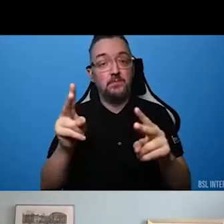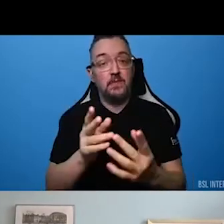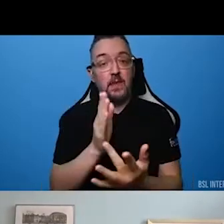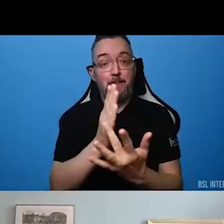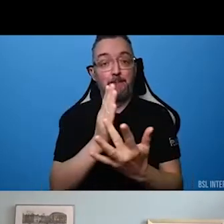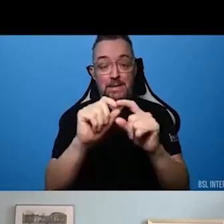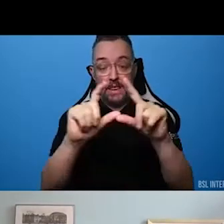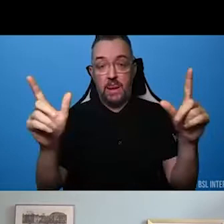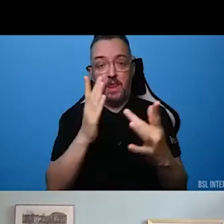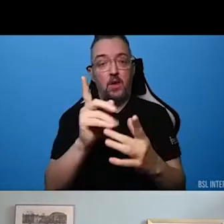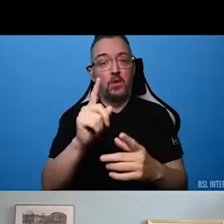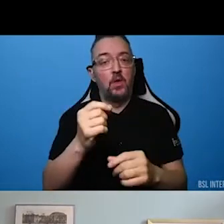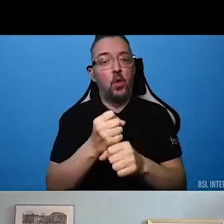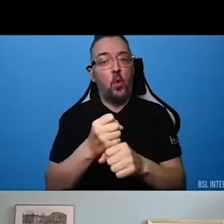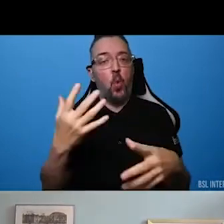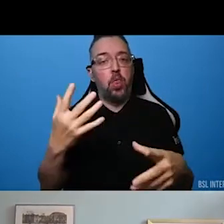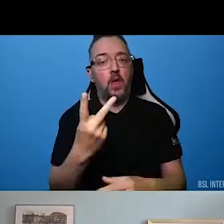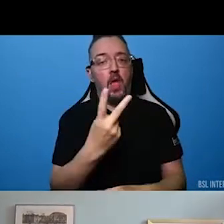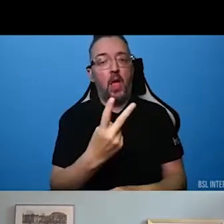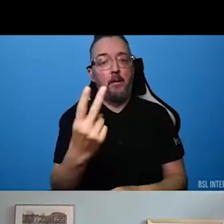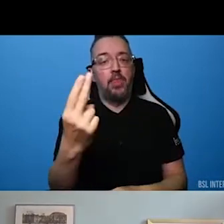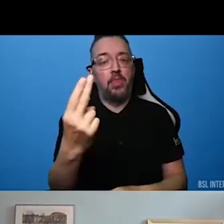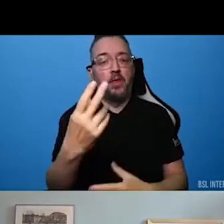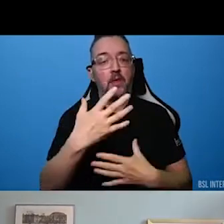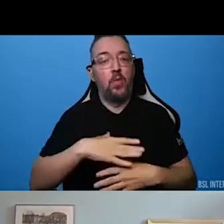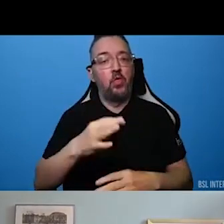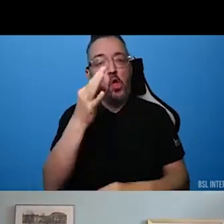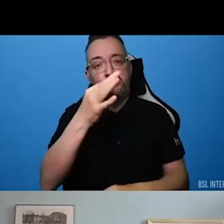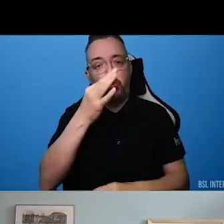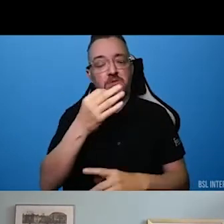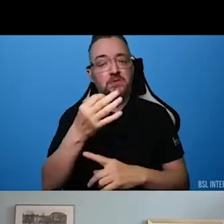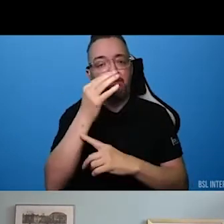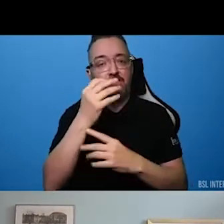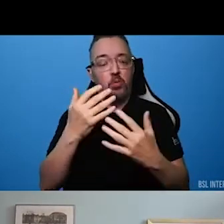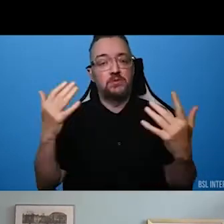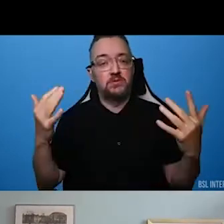the image of a golden couple encased in a rose garden. If you run your eyes to the left